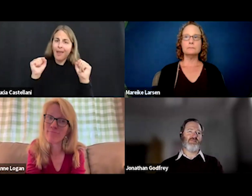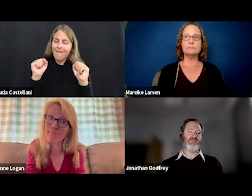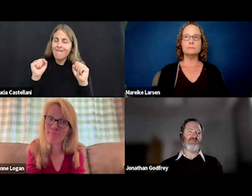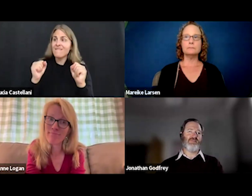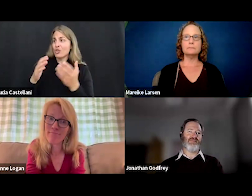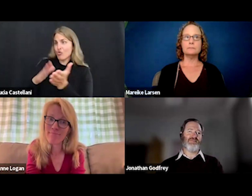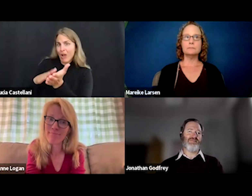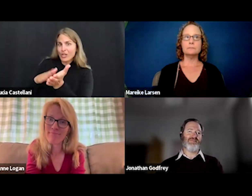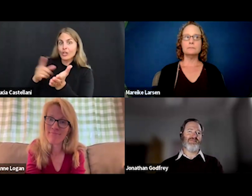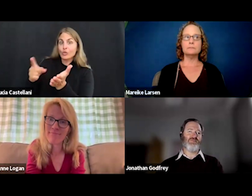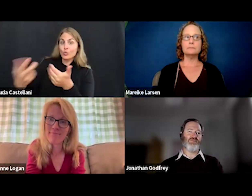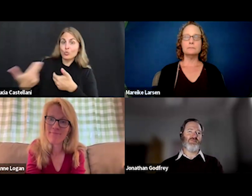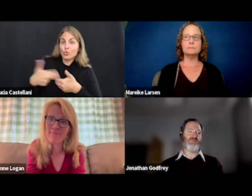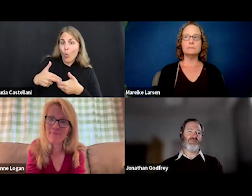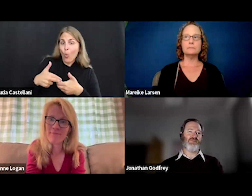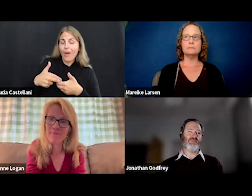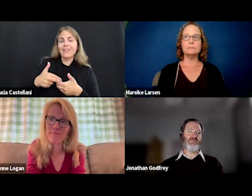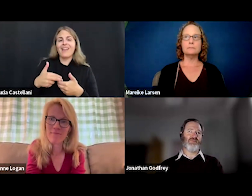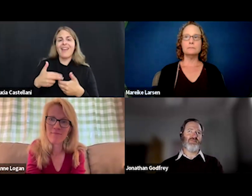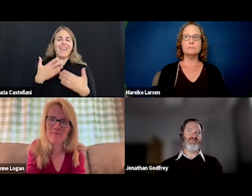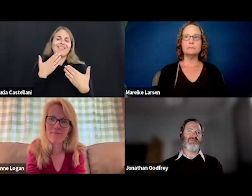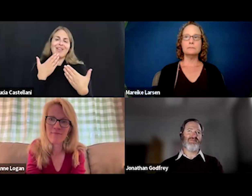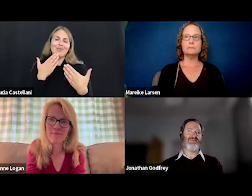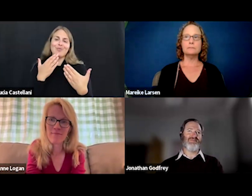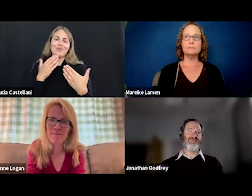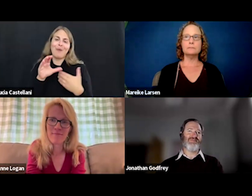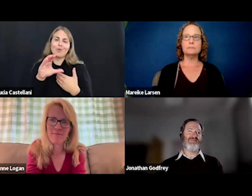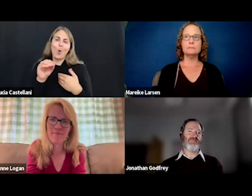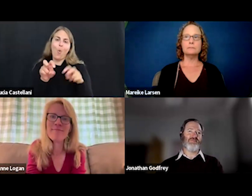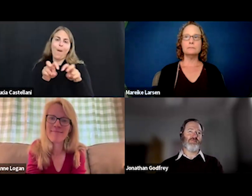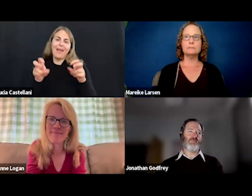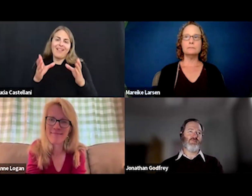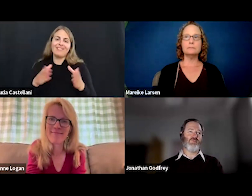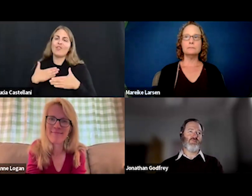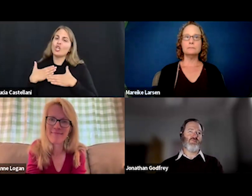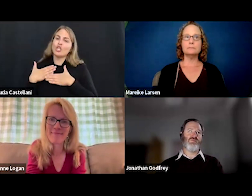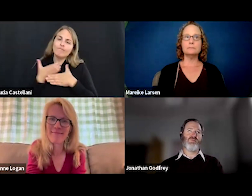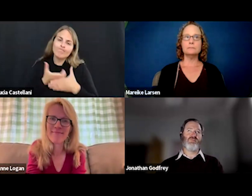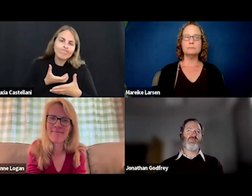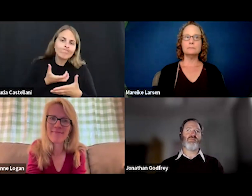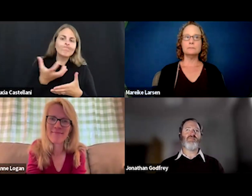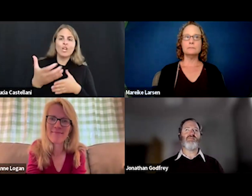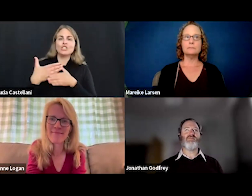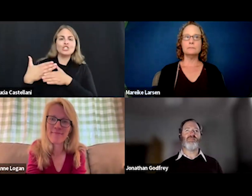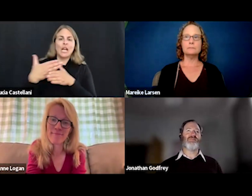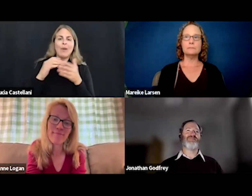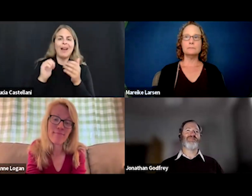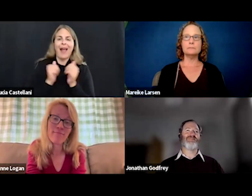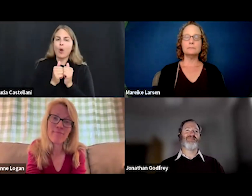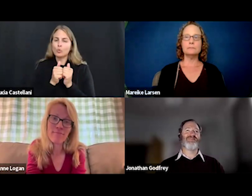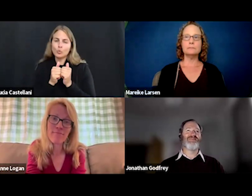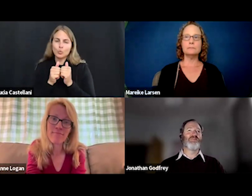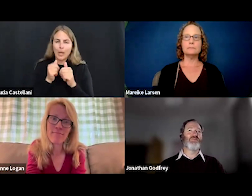And thank you, my co-panelists, for sharing how to navigate accessibility.